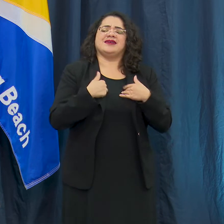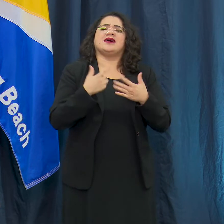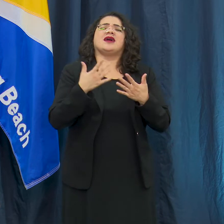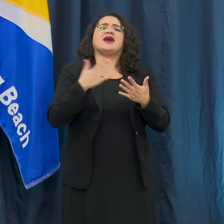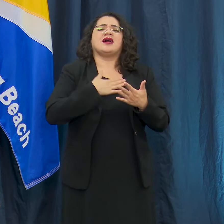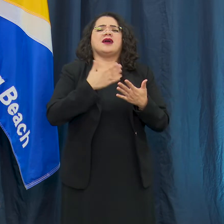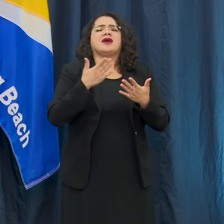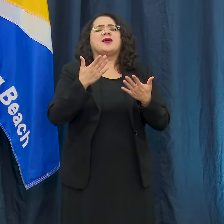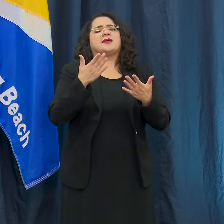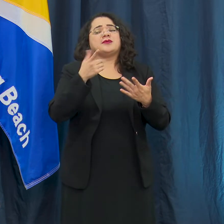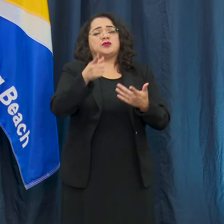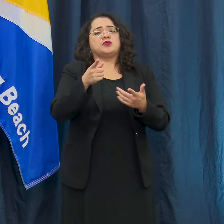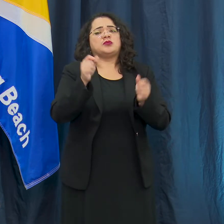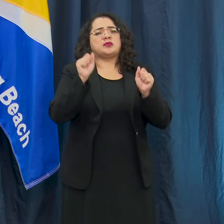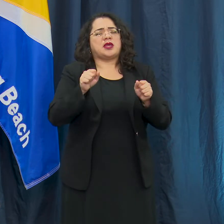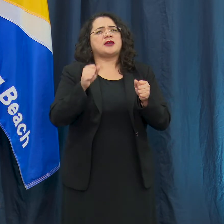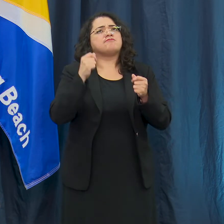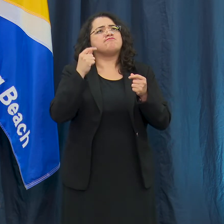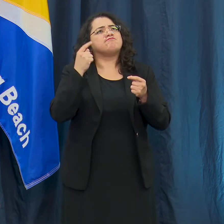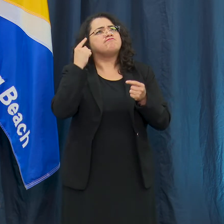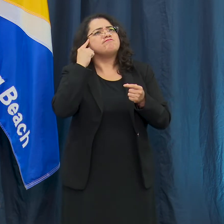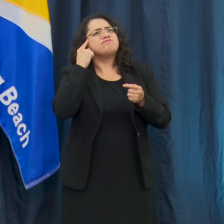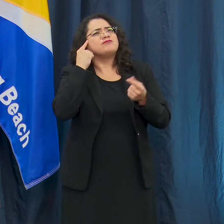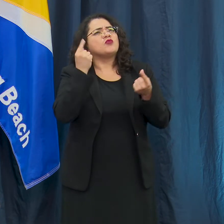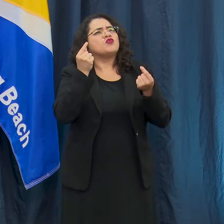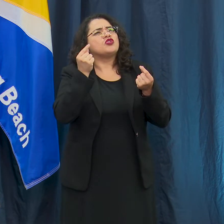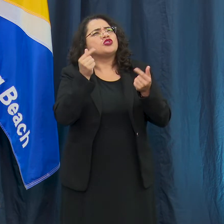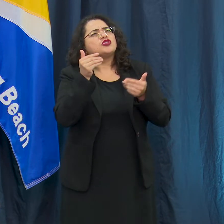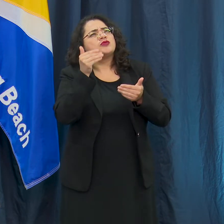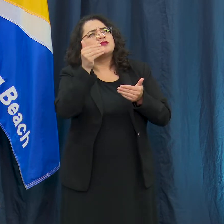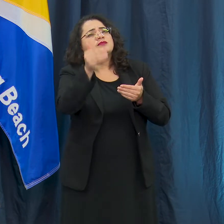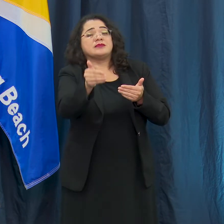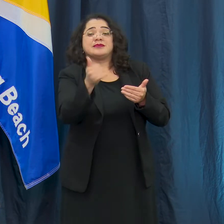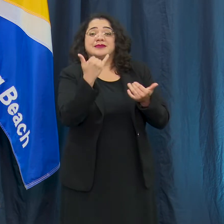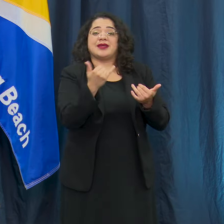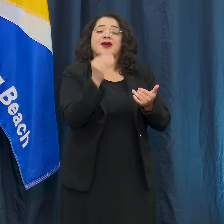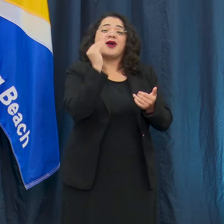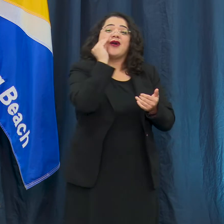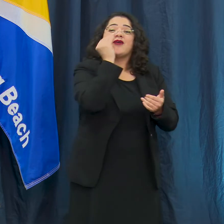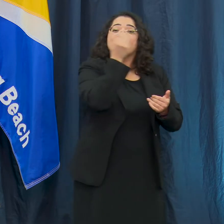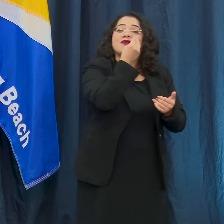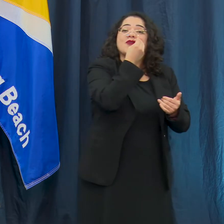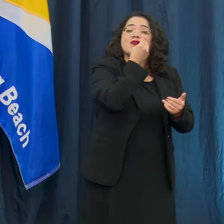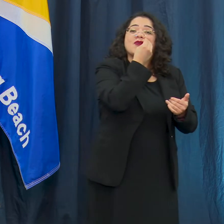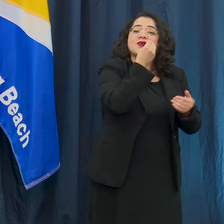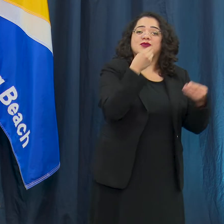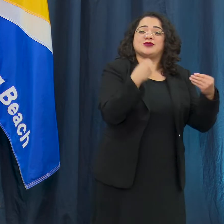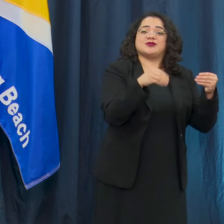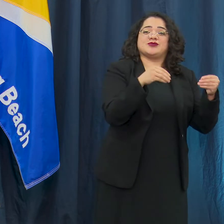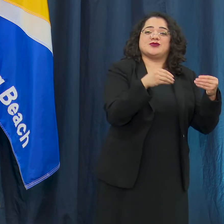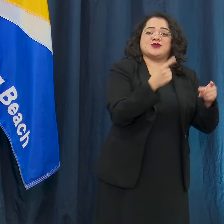now have florists across our city, retailers across our city that you can